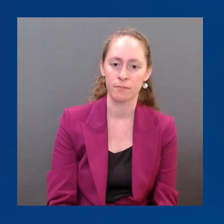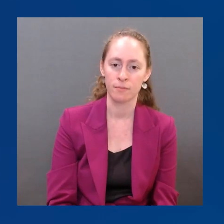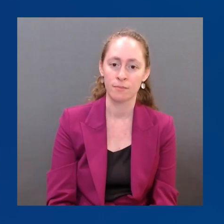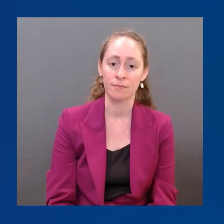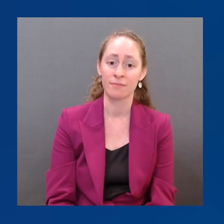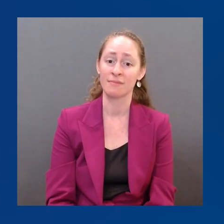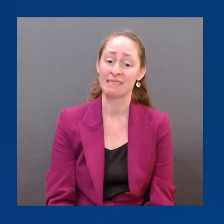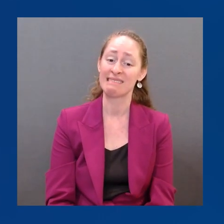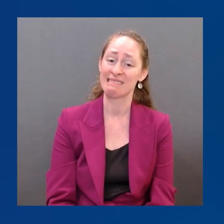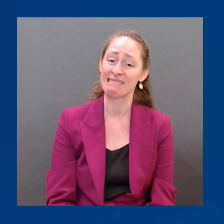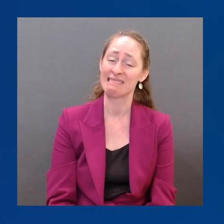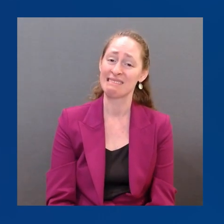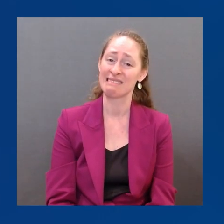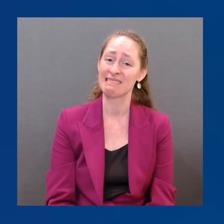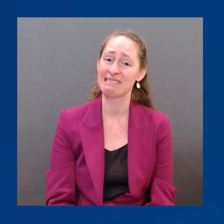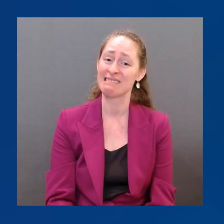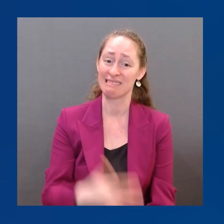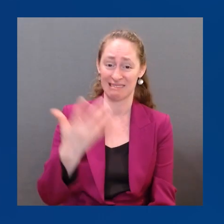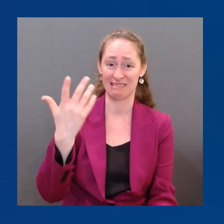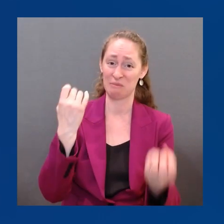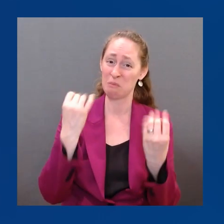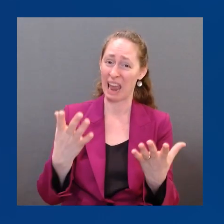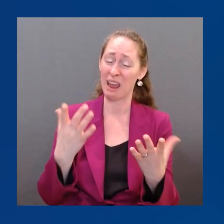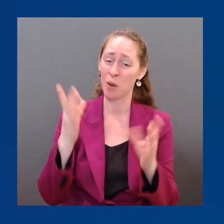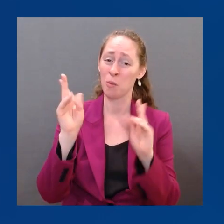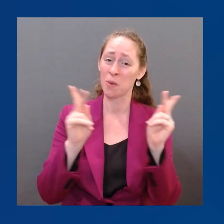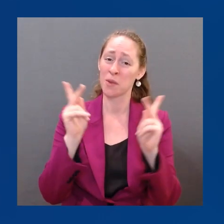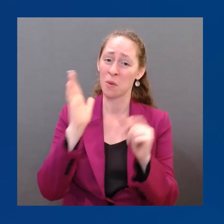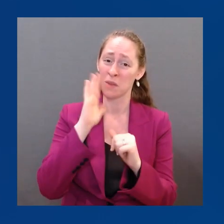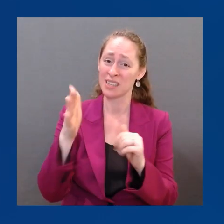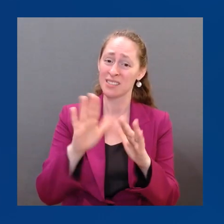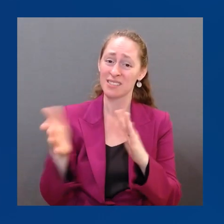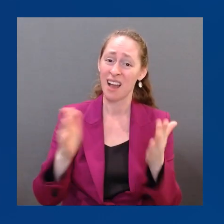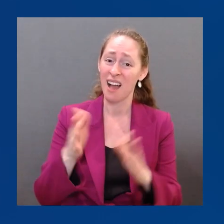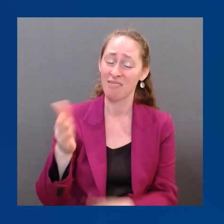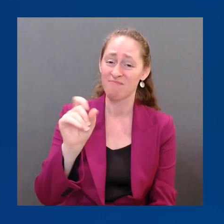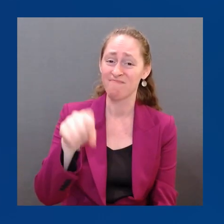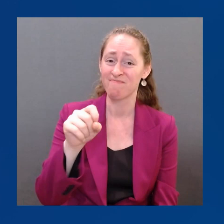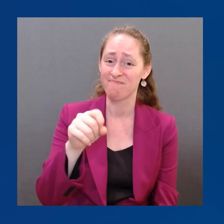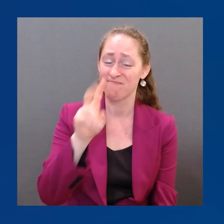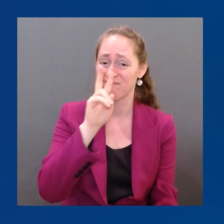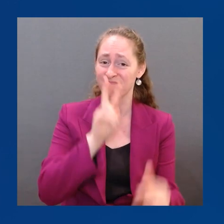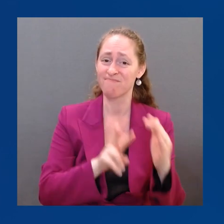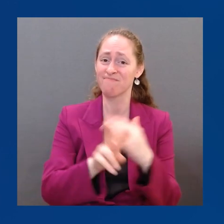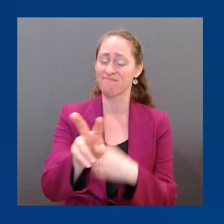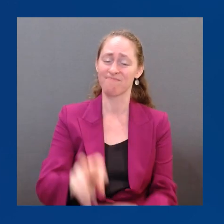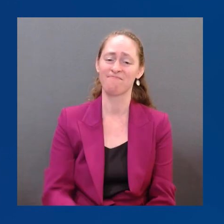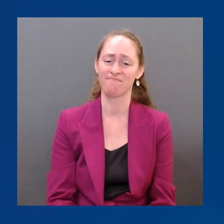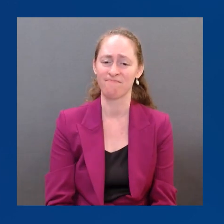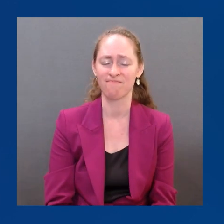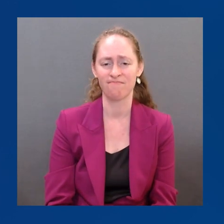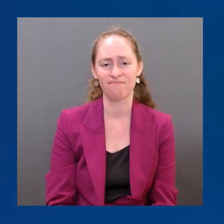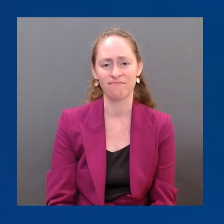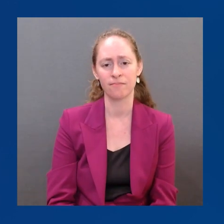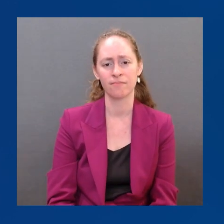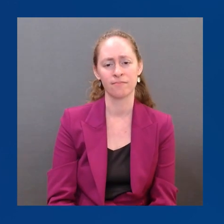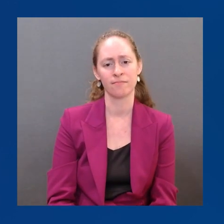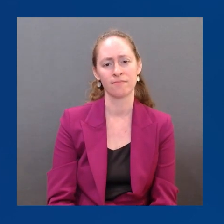And if you think about it, what's driving those estimates is how much immunity, for instance, did BA.1 -- the big wave we saw --